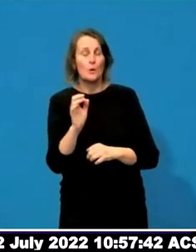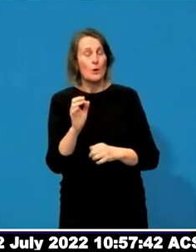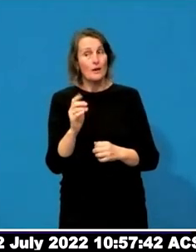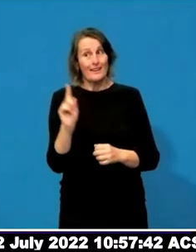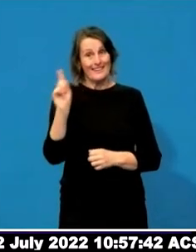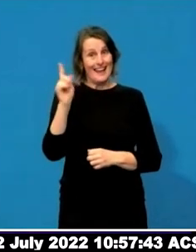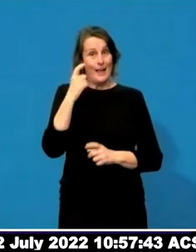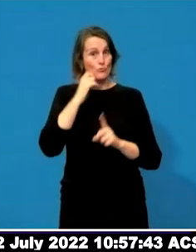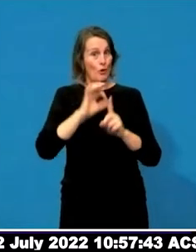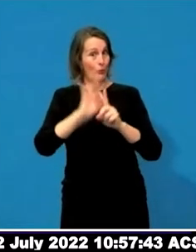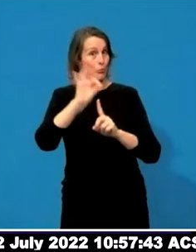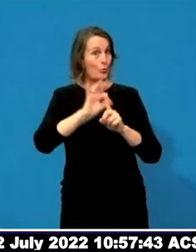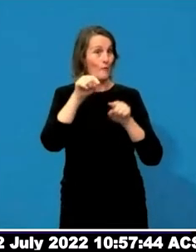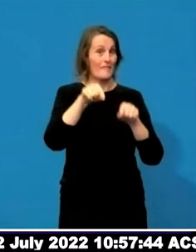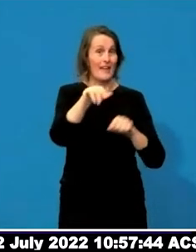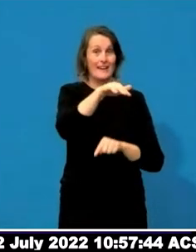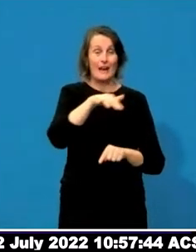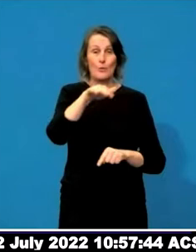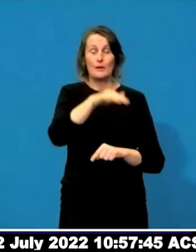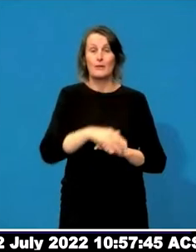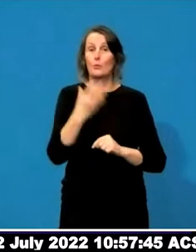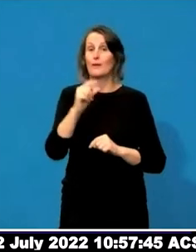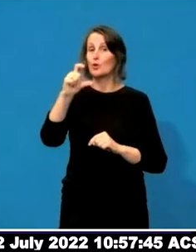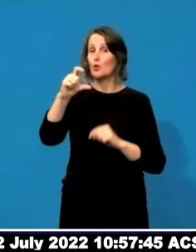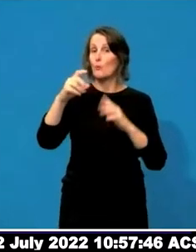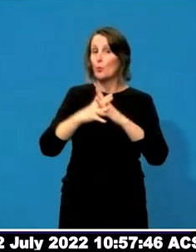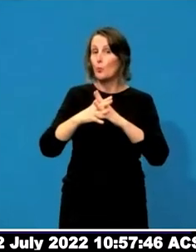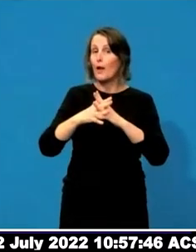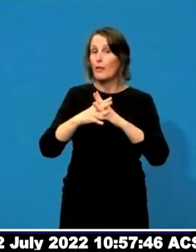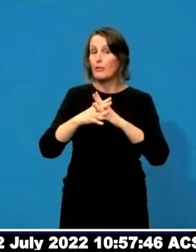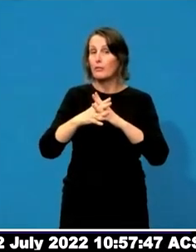You know, some - the Commonwealth Housing, NT Government is involved